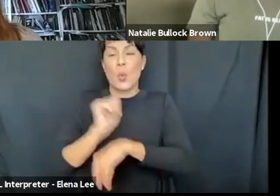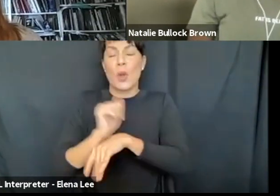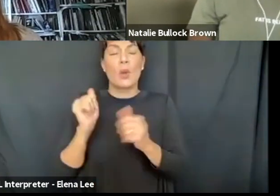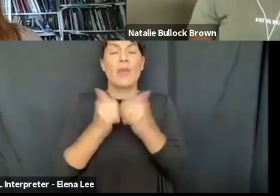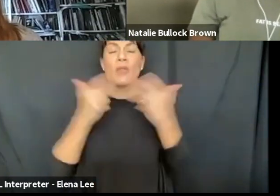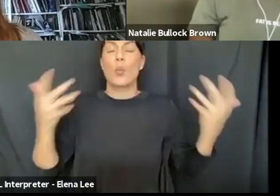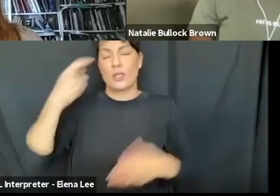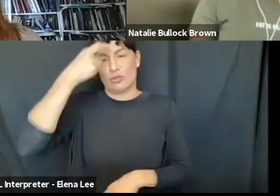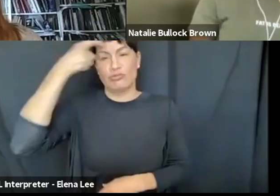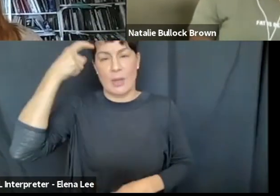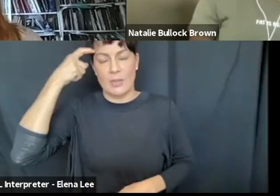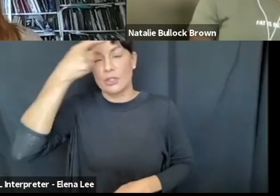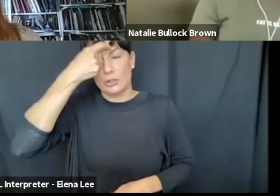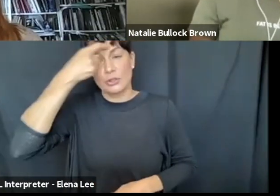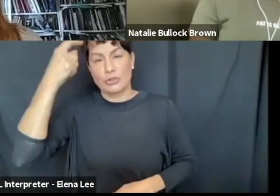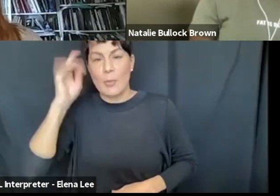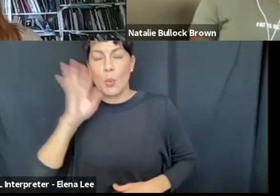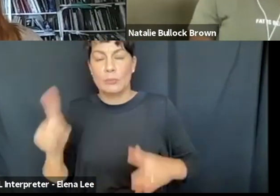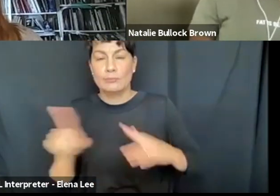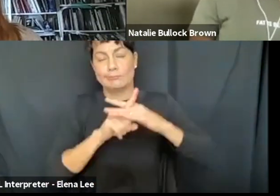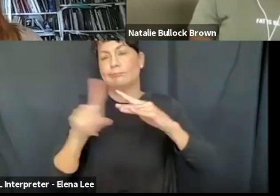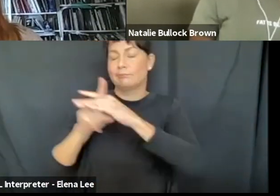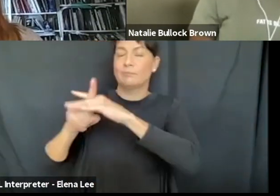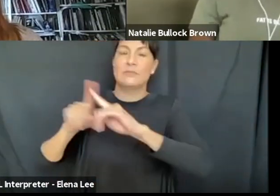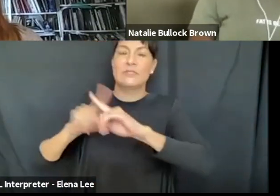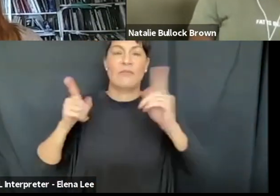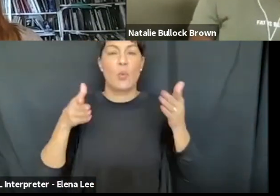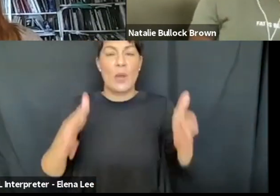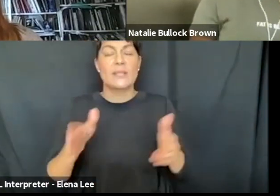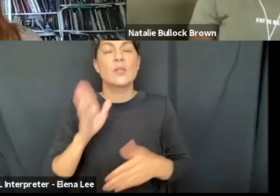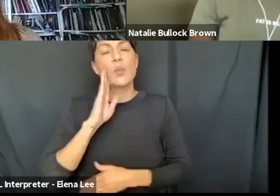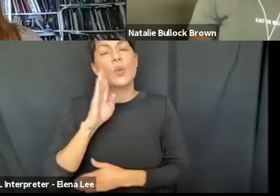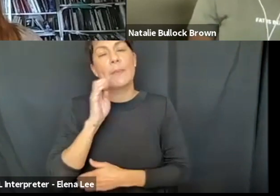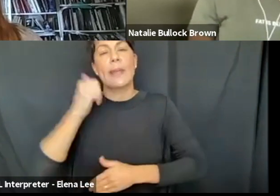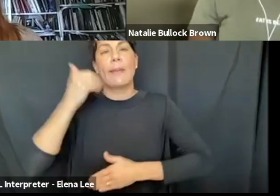It's gonna come up in different ways and is gonna be ongoing.